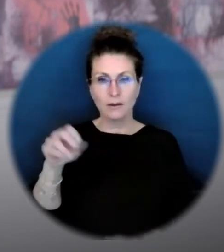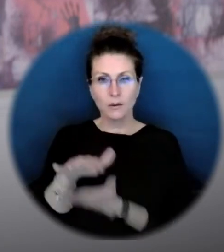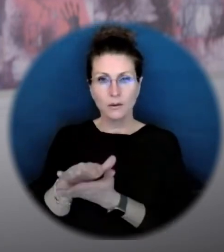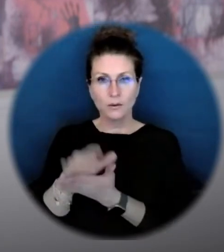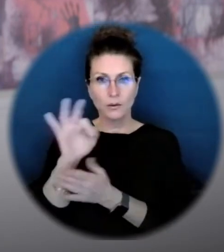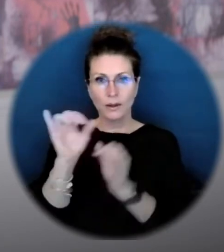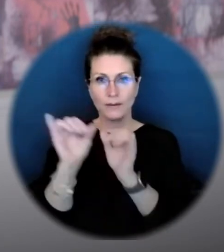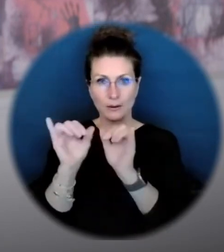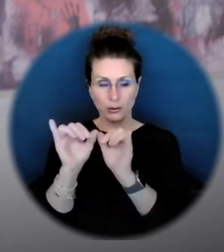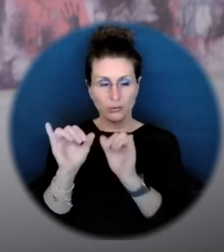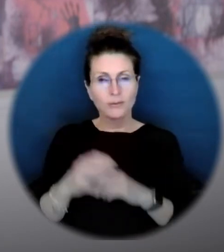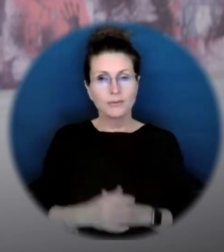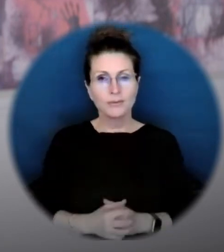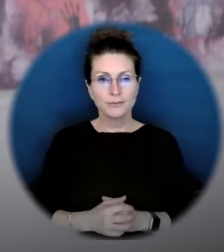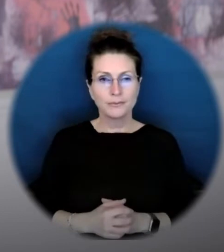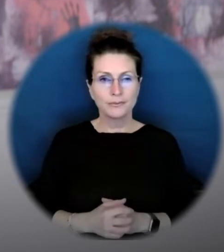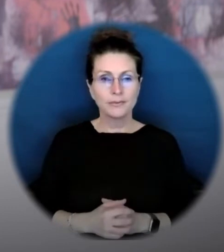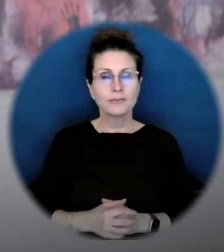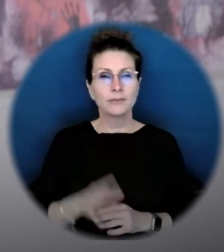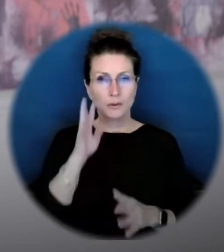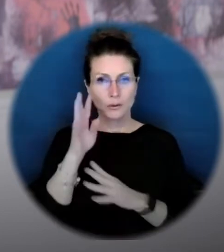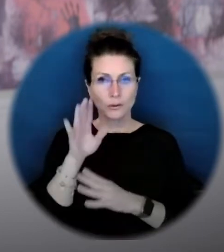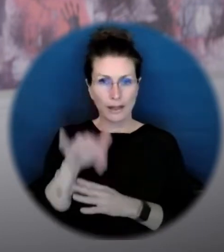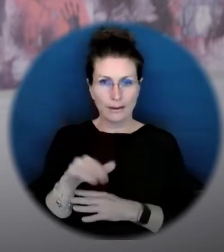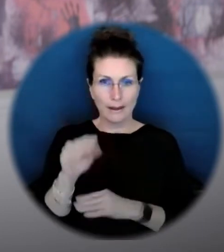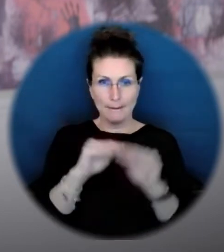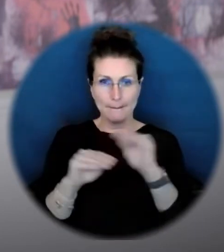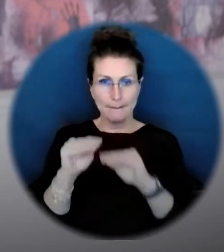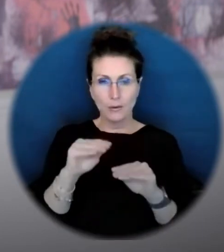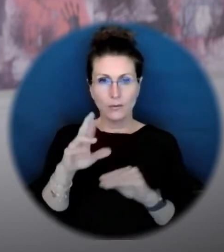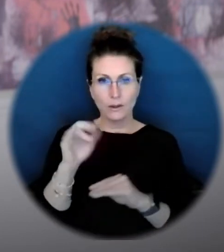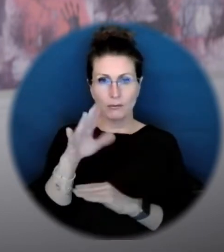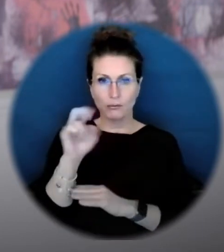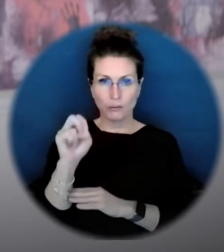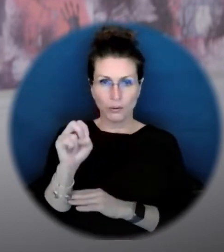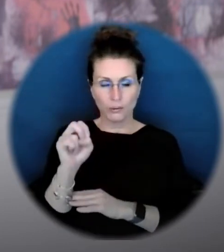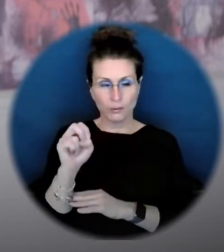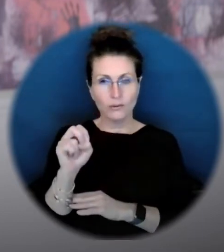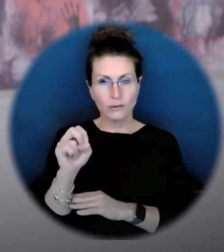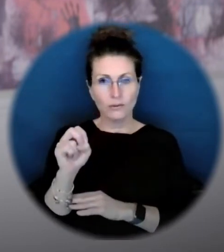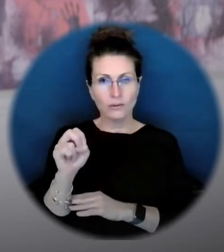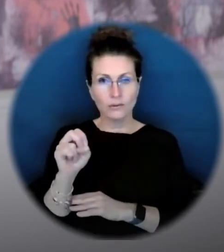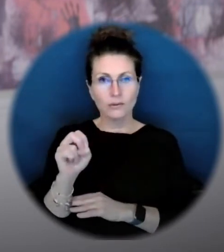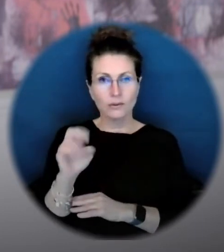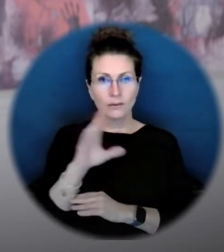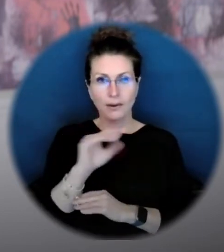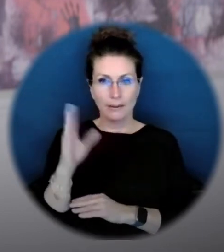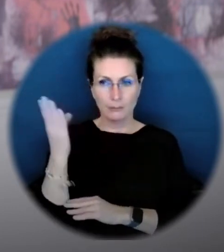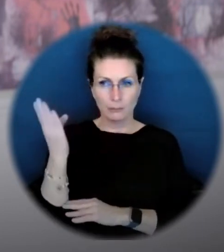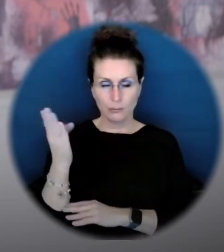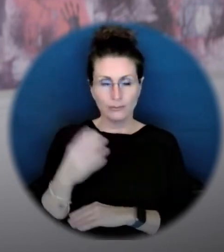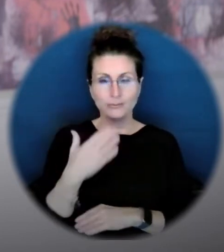who created the moving rose animation for their continued presence and support.